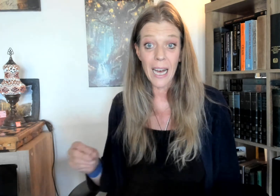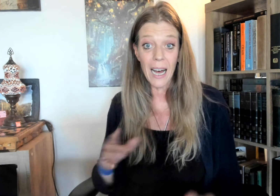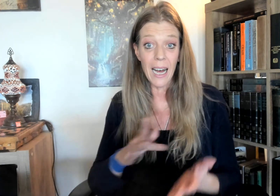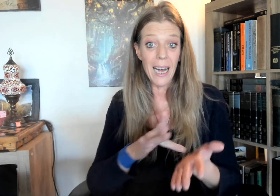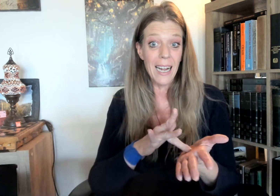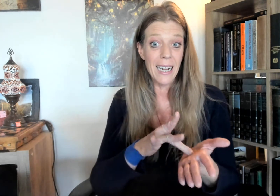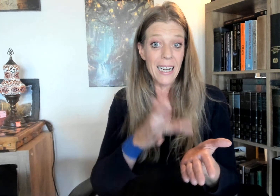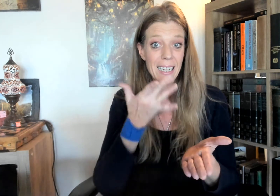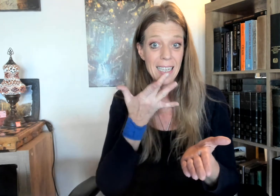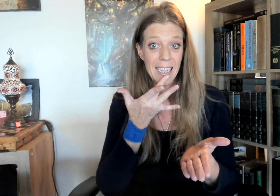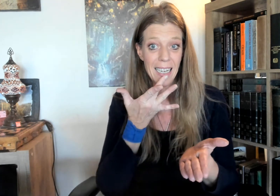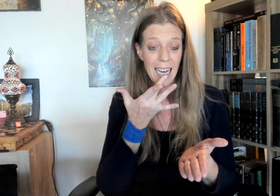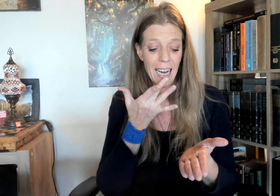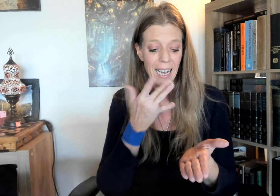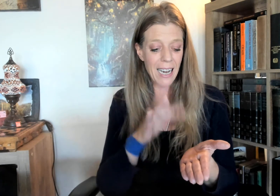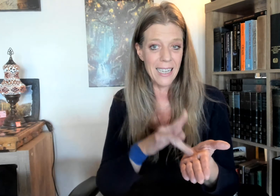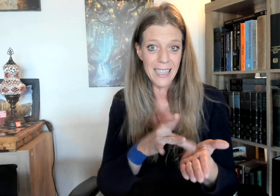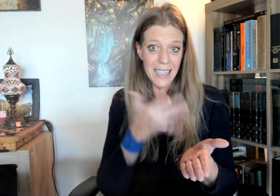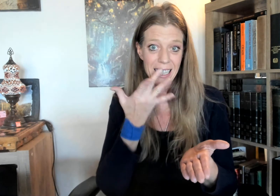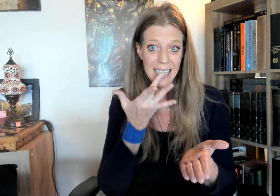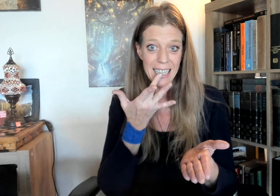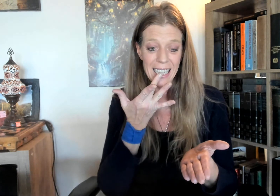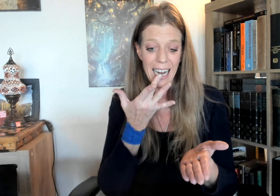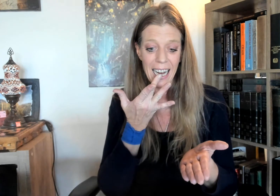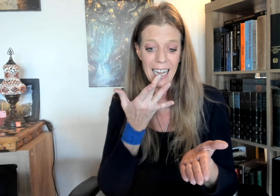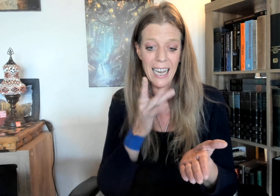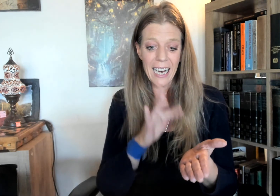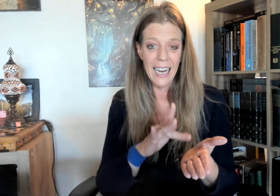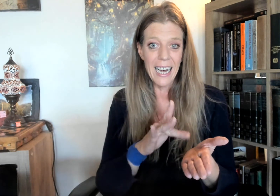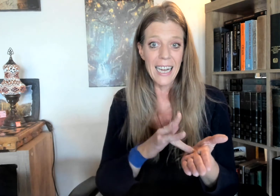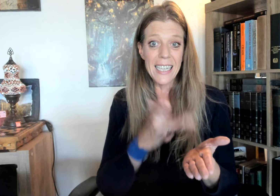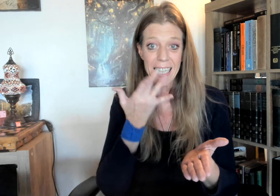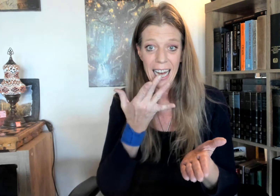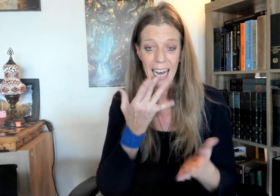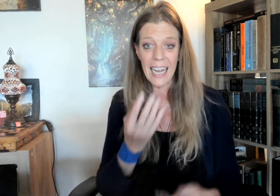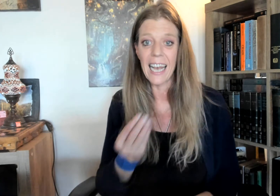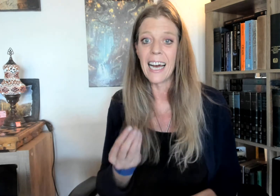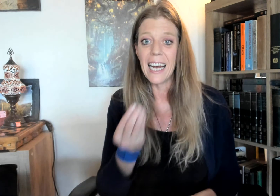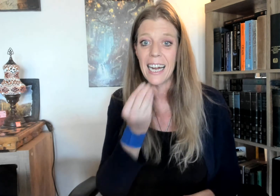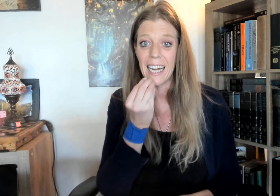And SNACK. SNACK. SNACK.